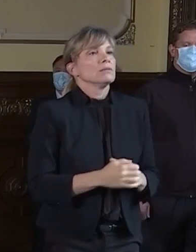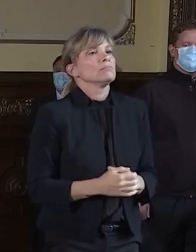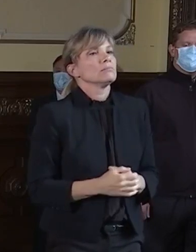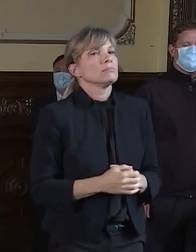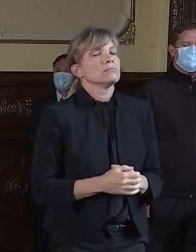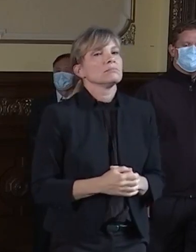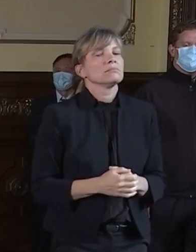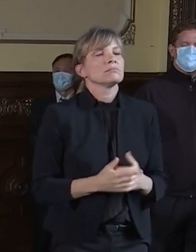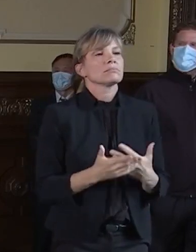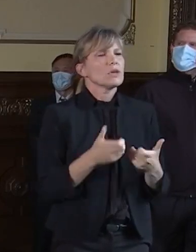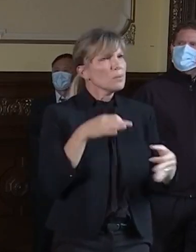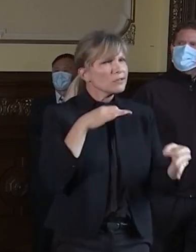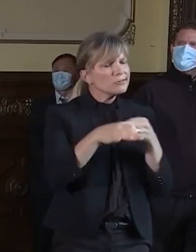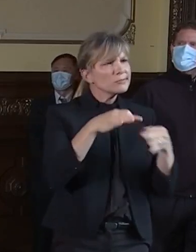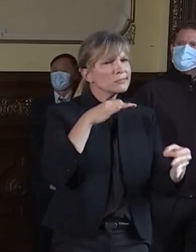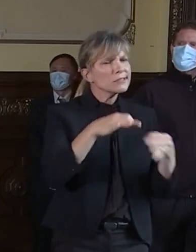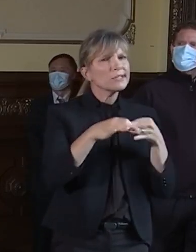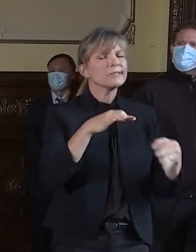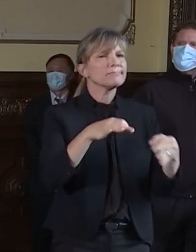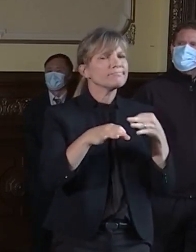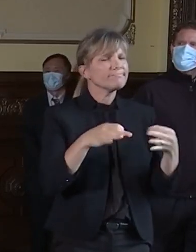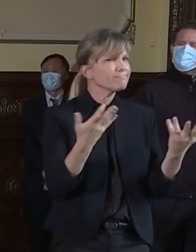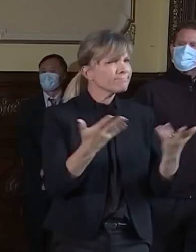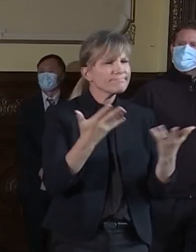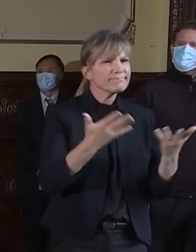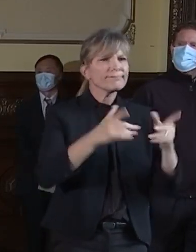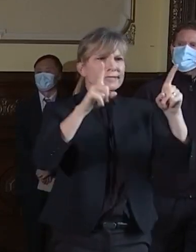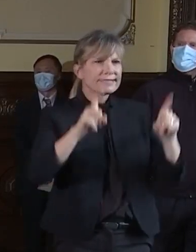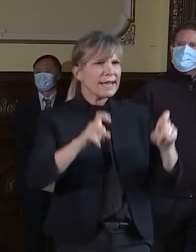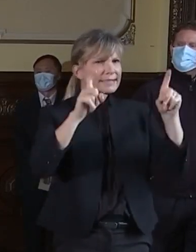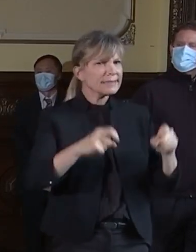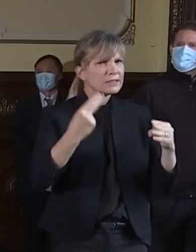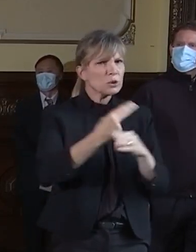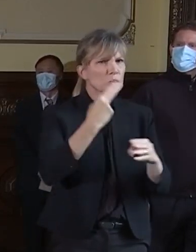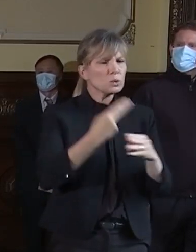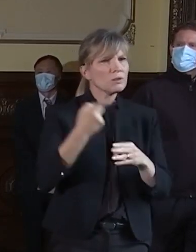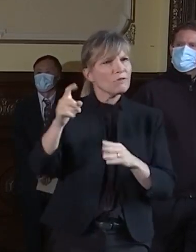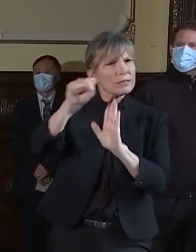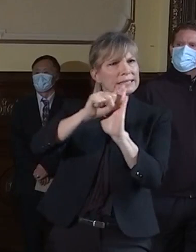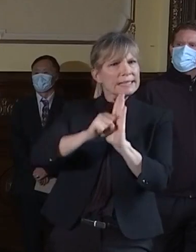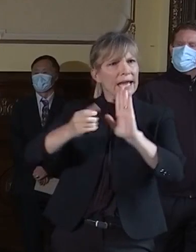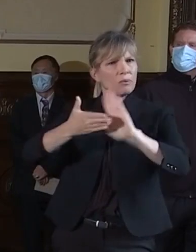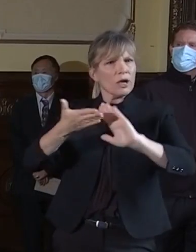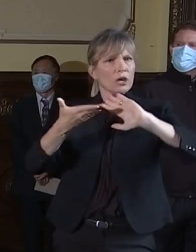24 HOURS. I REALLY WANT TO TOUCH ON BRIEFLY THE TYPE OF TEST THAT'S